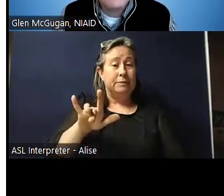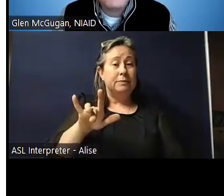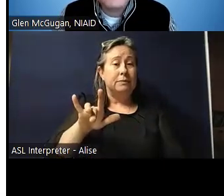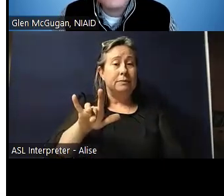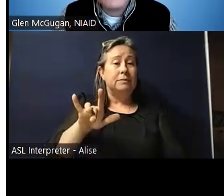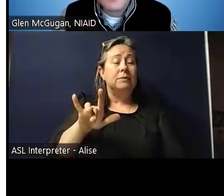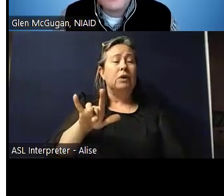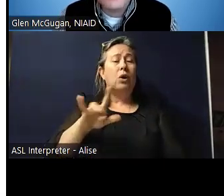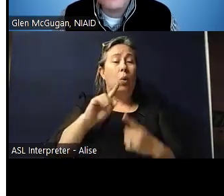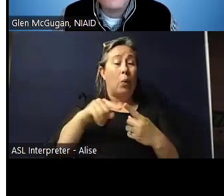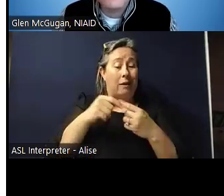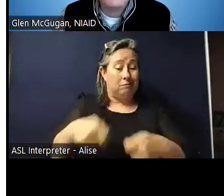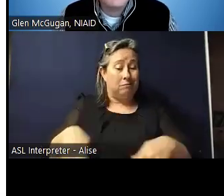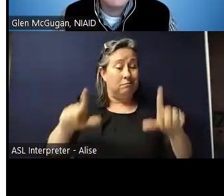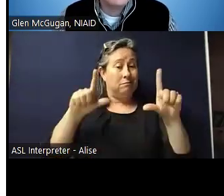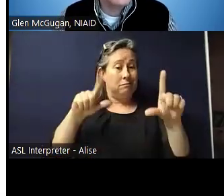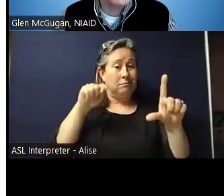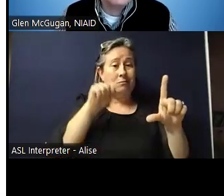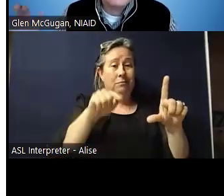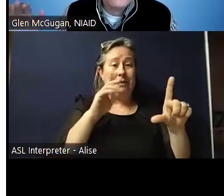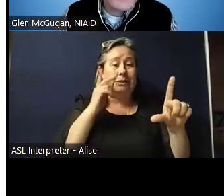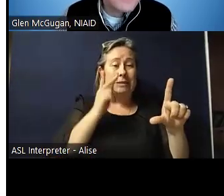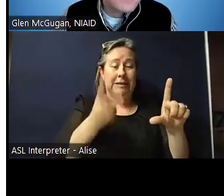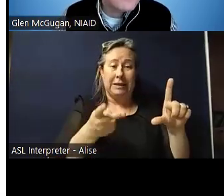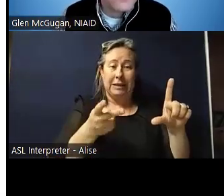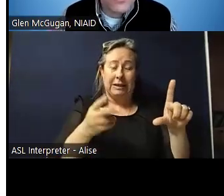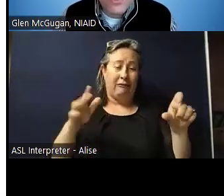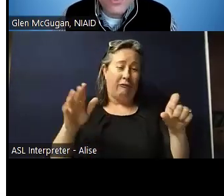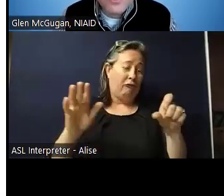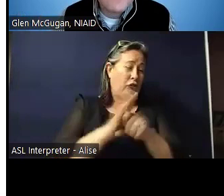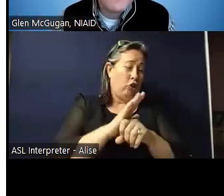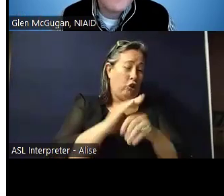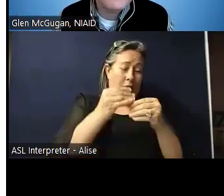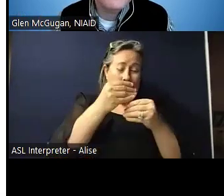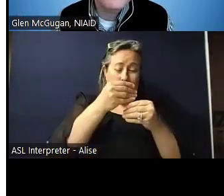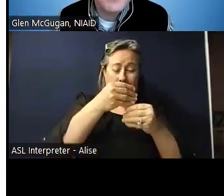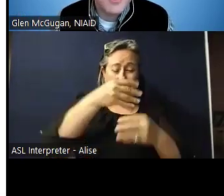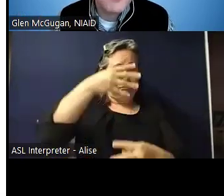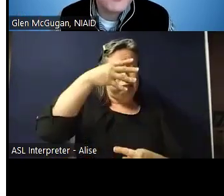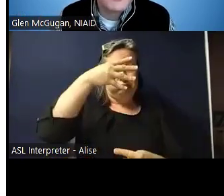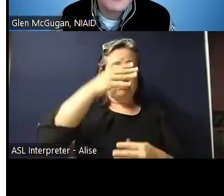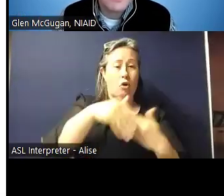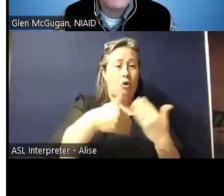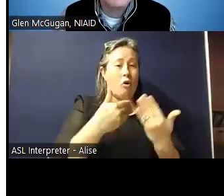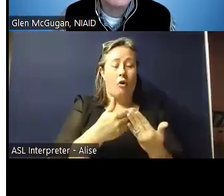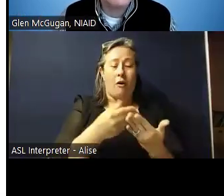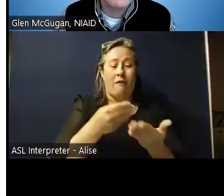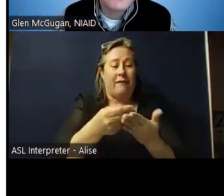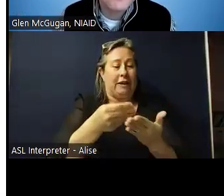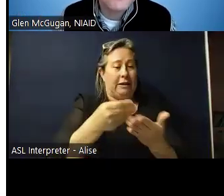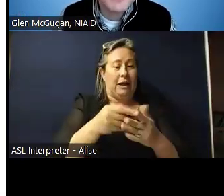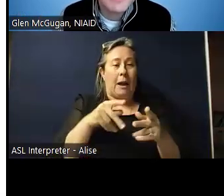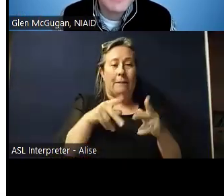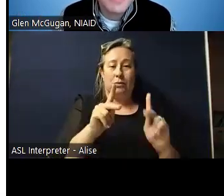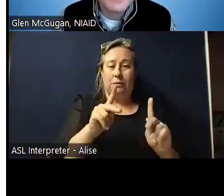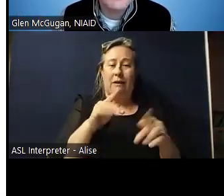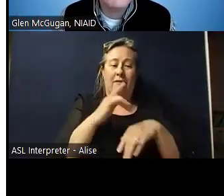When you do that, you will get a full list of all of the funding opportunity announcements available from the NIH.